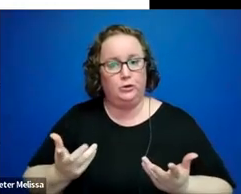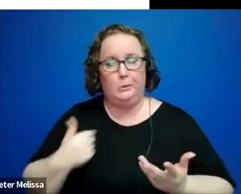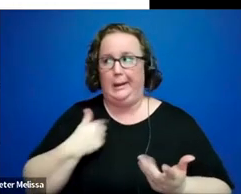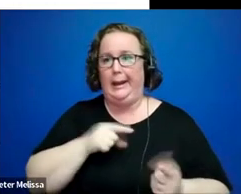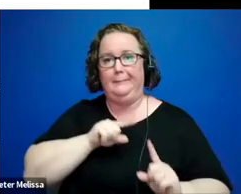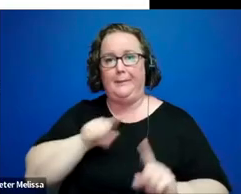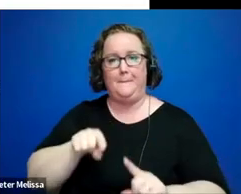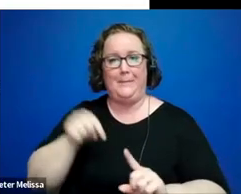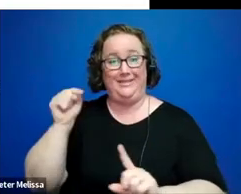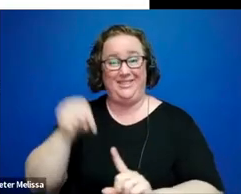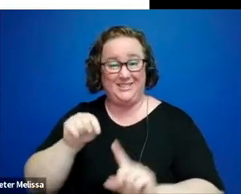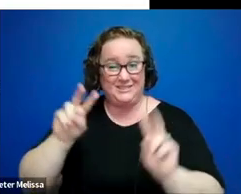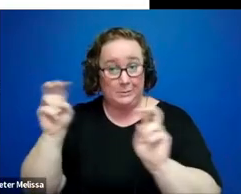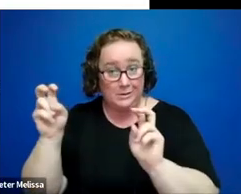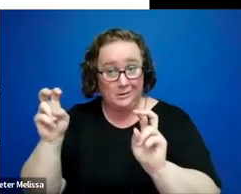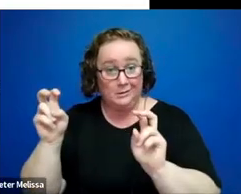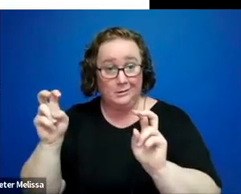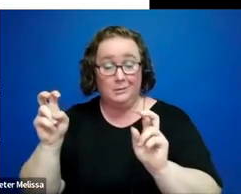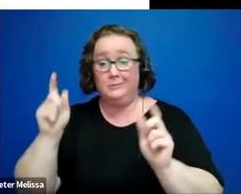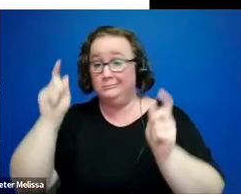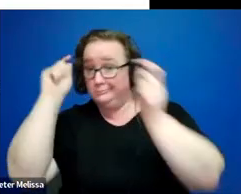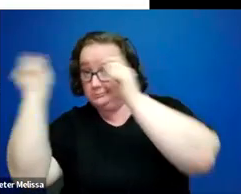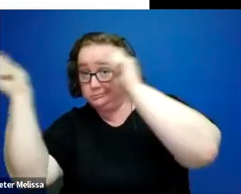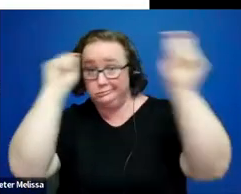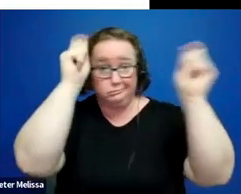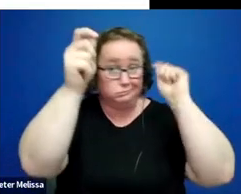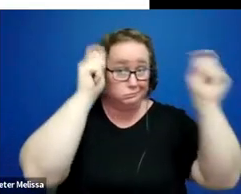subject wearing lots of different hats. Next slide.